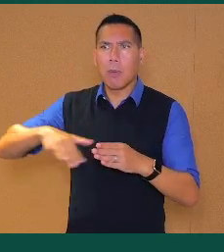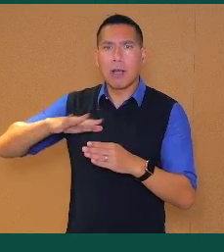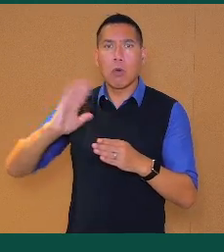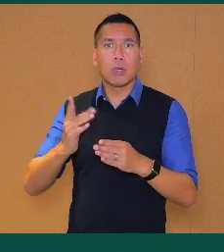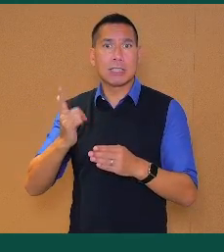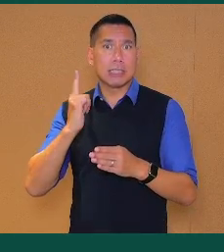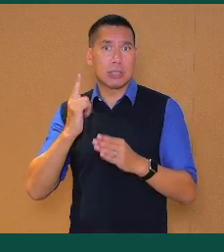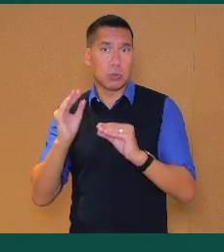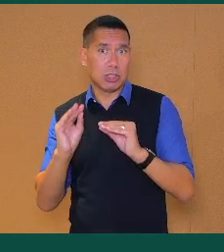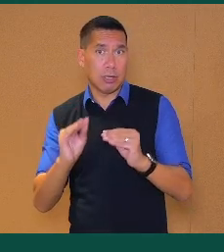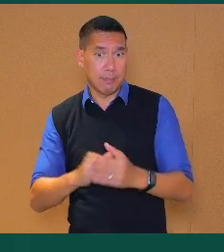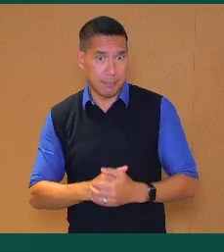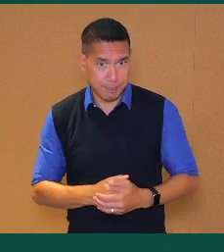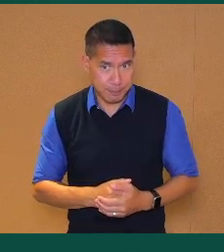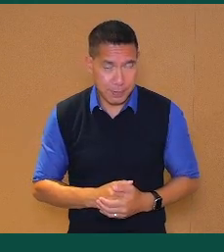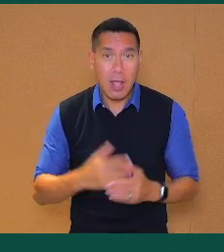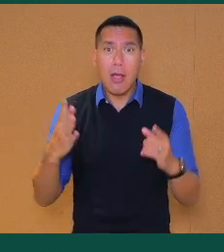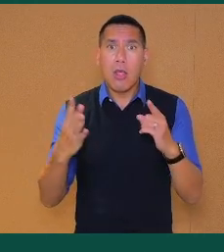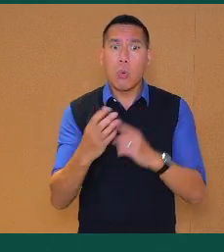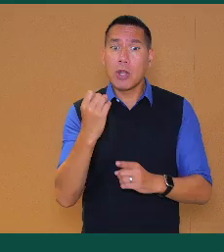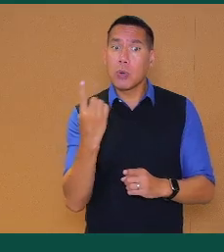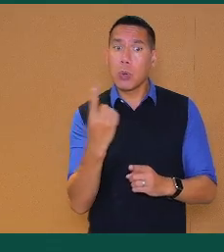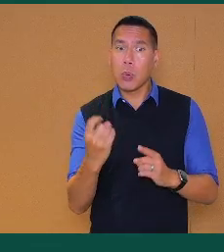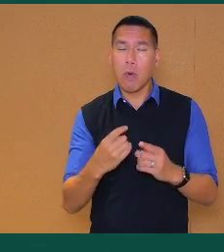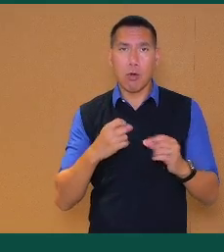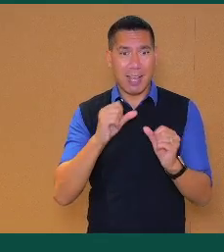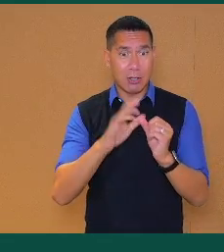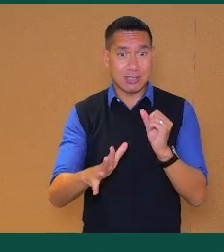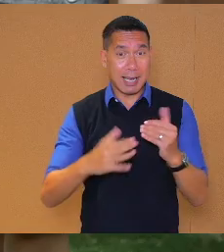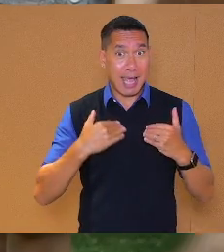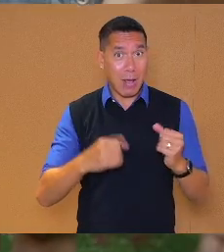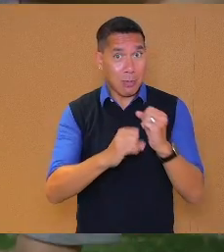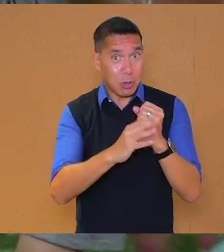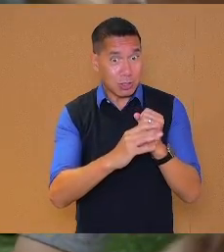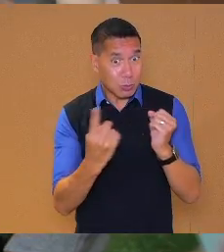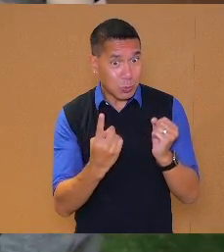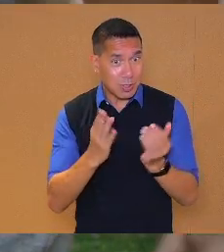The winner of the Outstanding Health Promotion